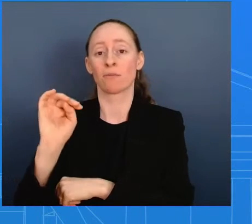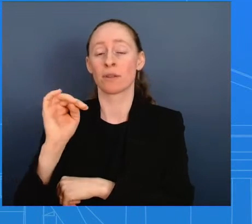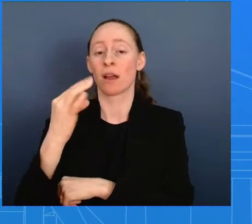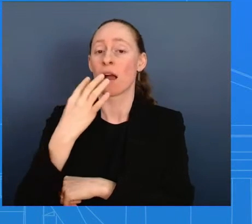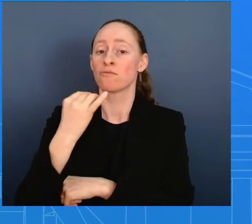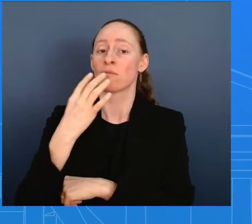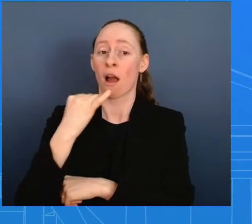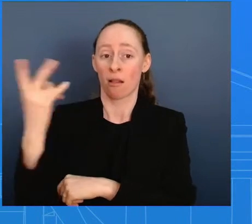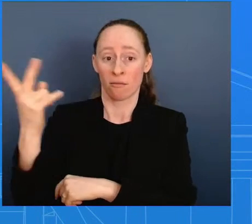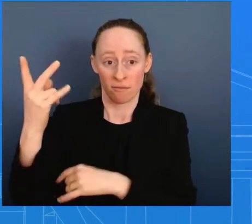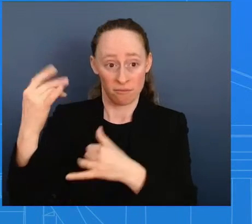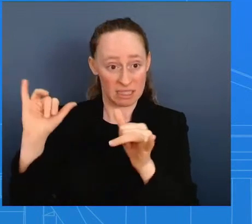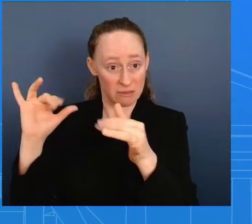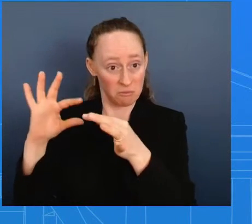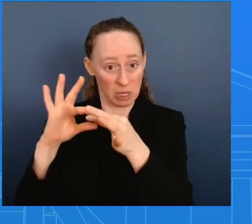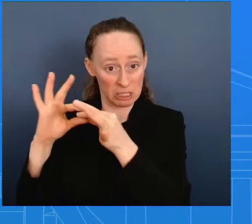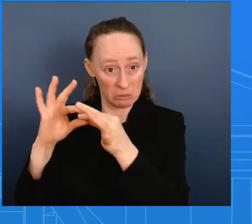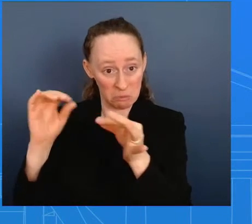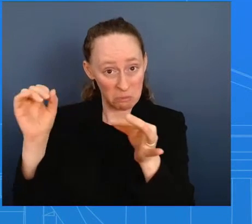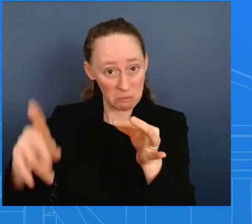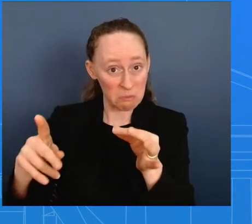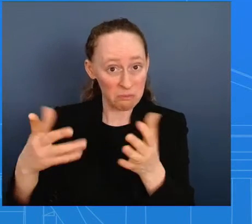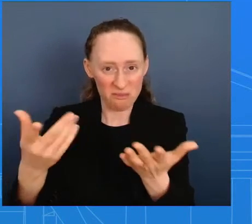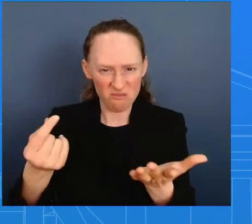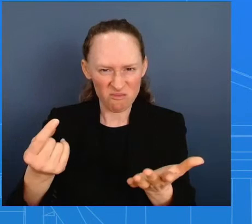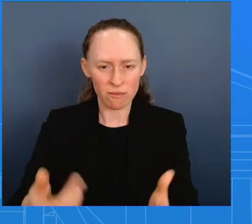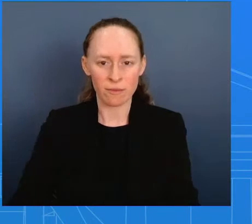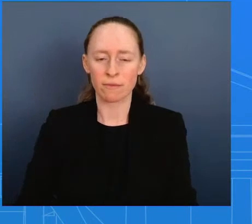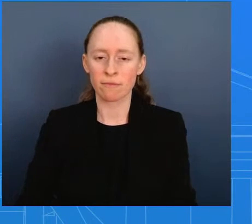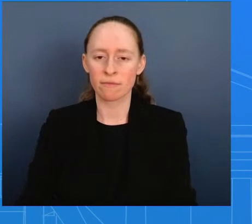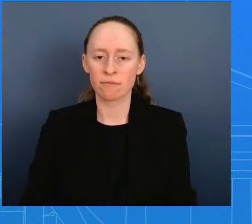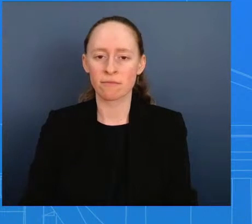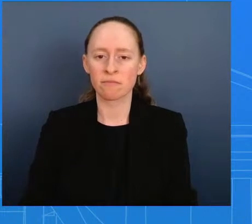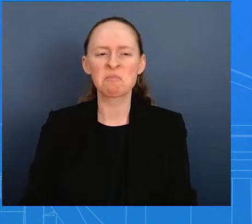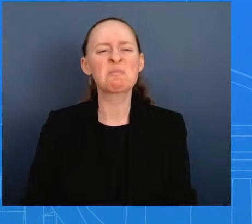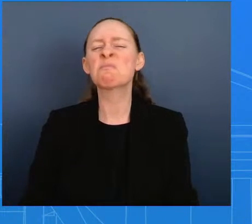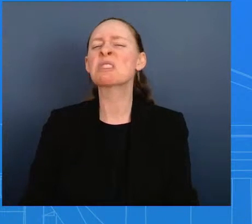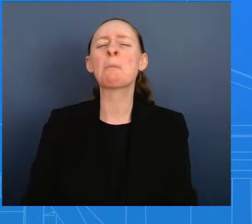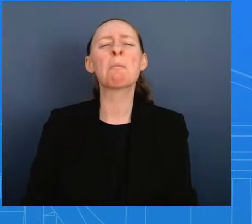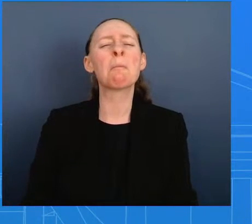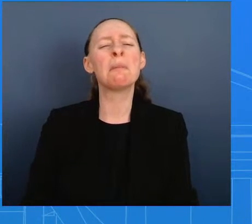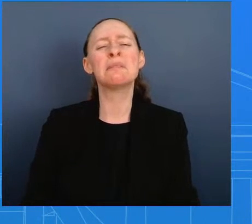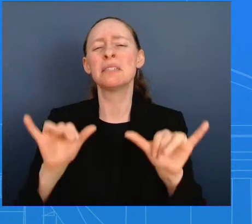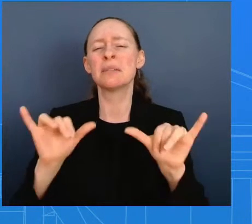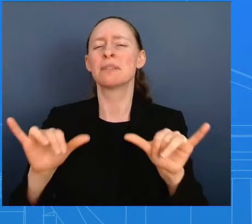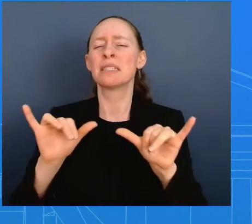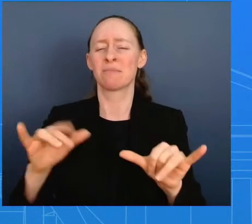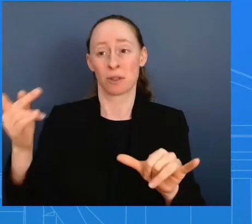as how it's been for the duration of the time that they've known each other. It is straightforward. It is direct.